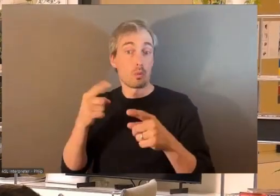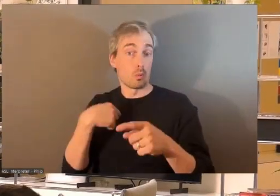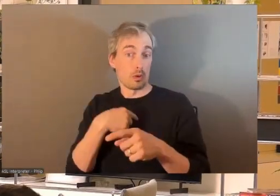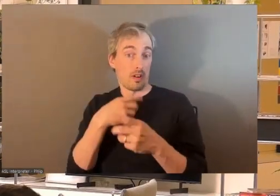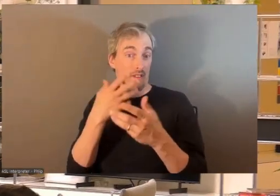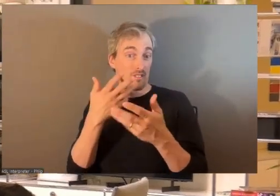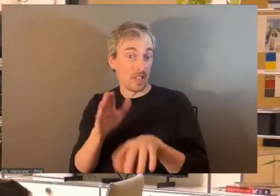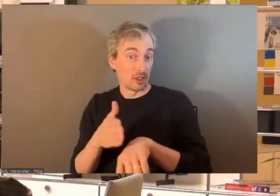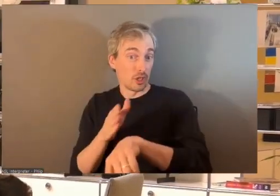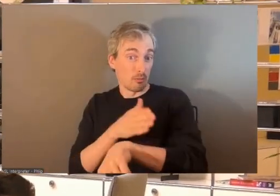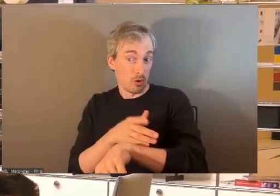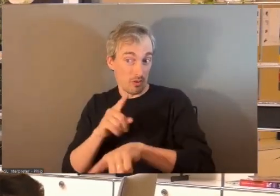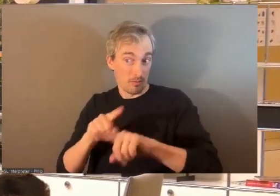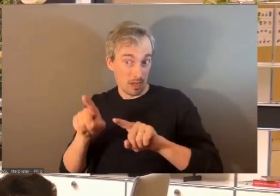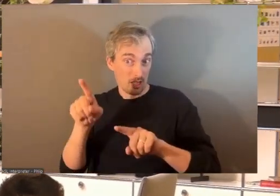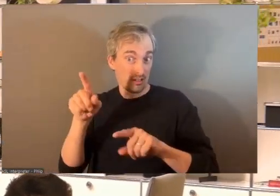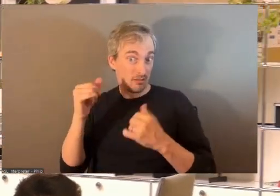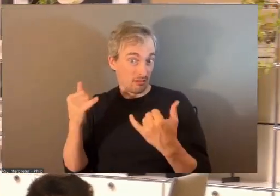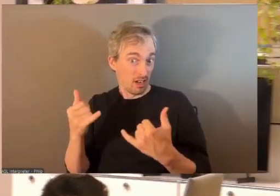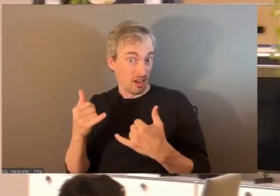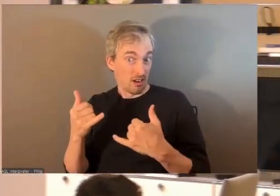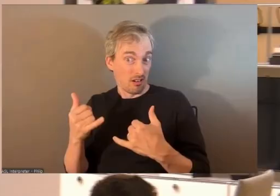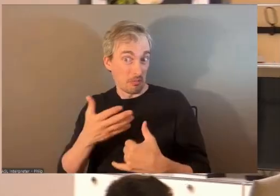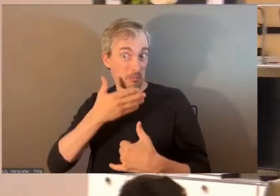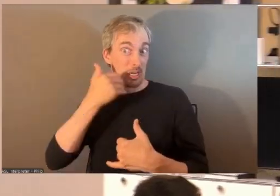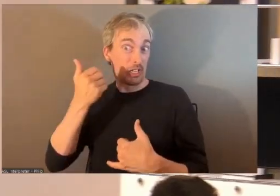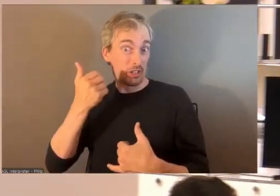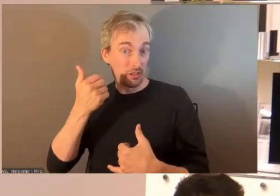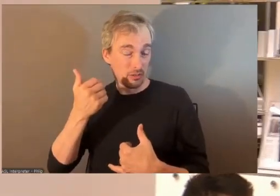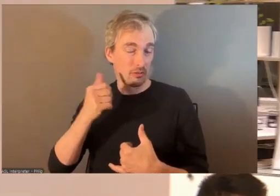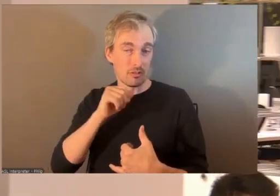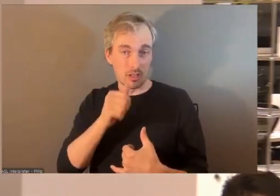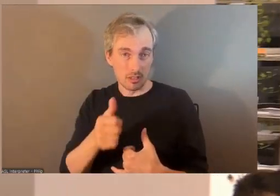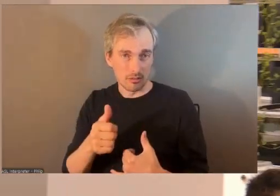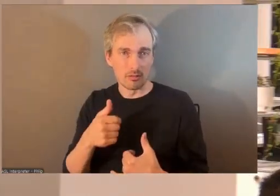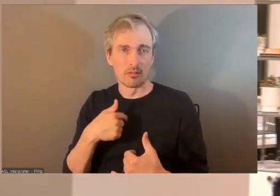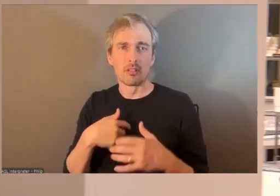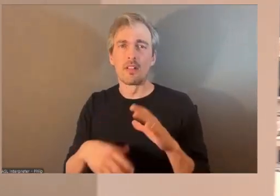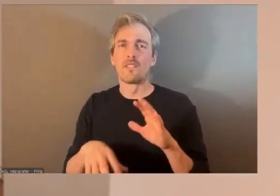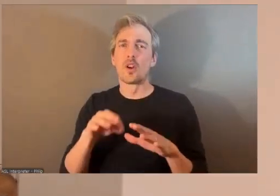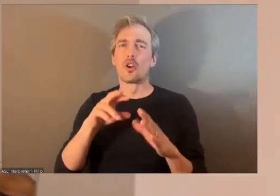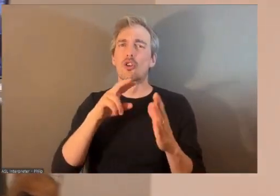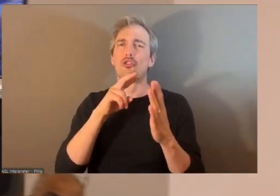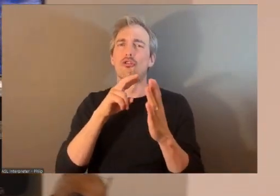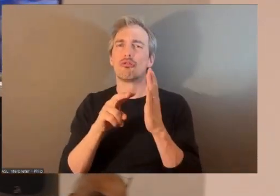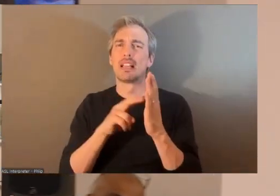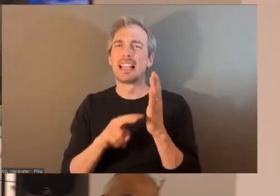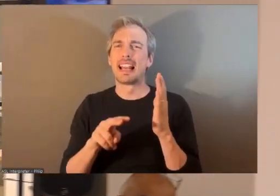Because I find, like, reading levels and things like that to be very... Not helpful.